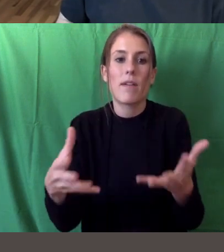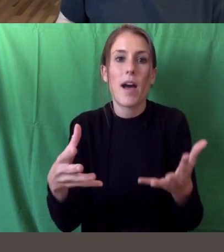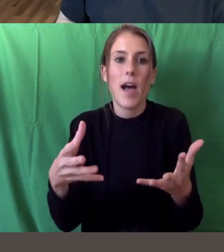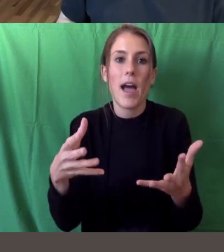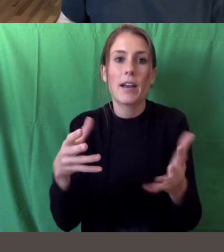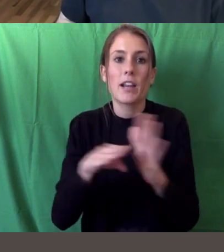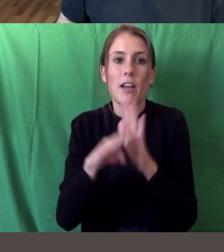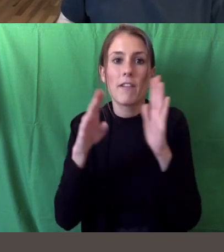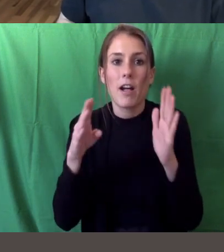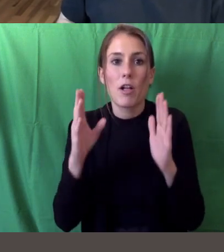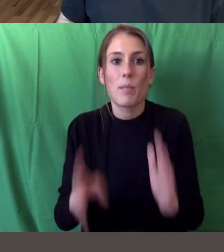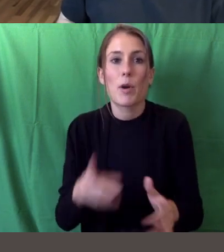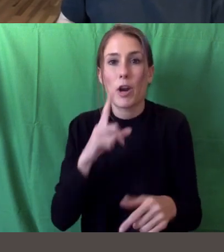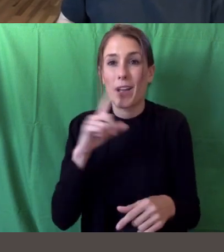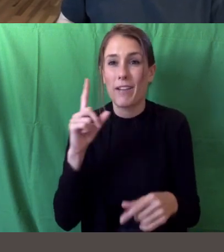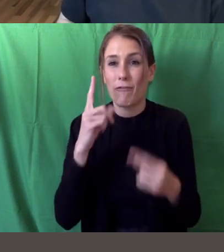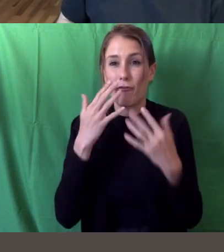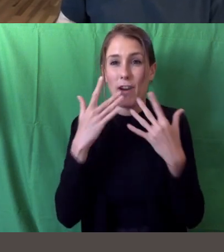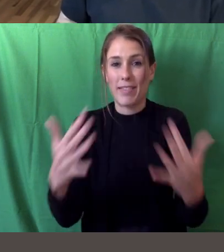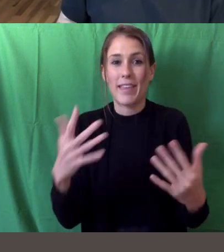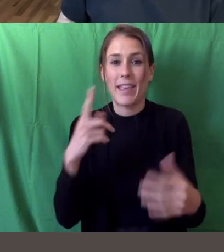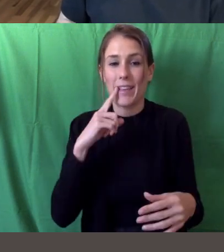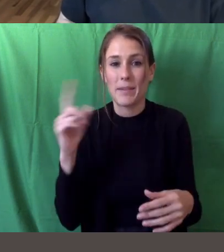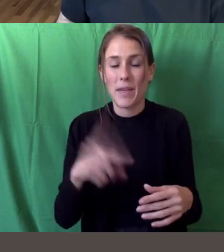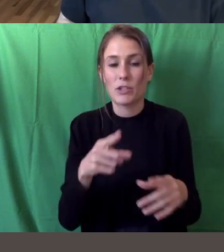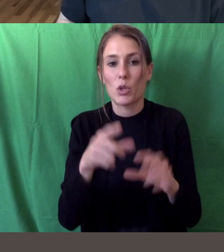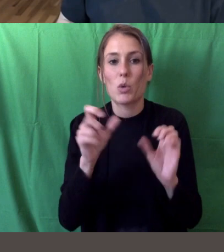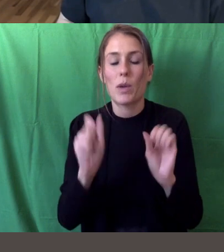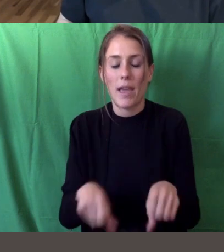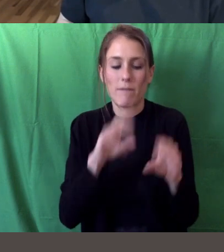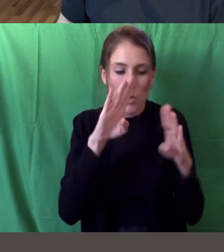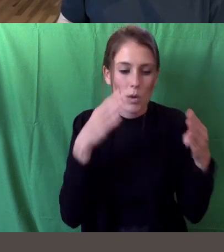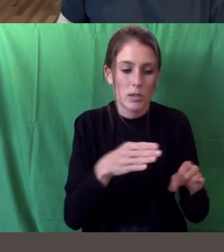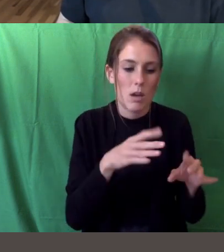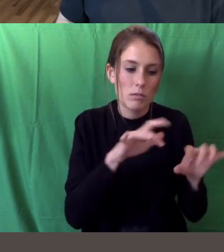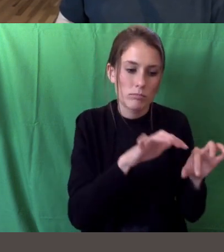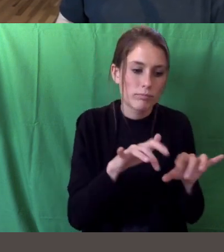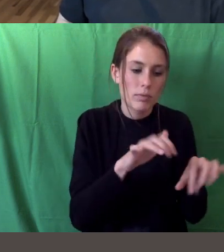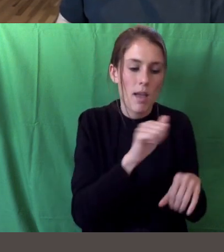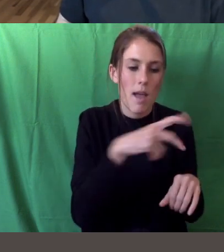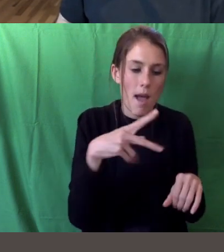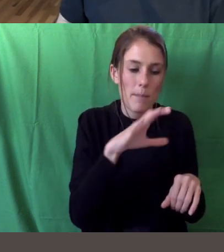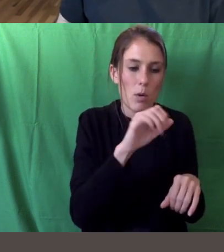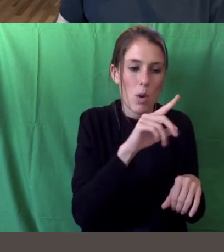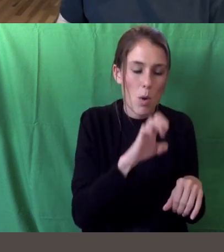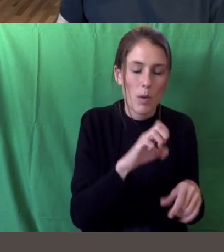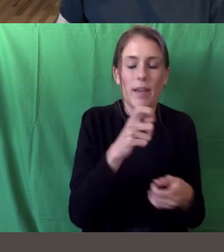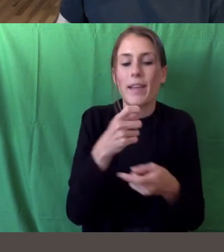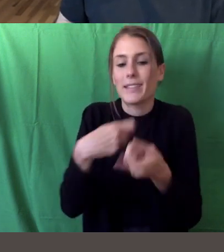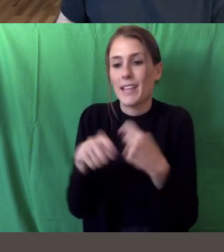that map to key stages in your developer workflow so that you can focus on writing application code instead of focusing on atomic operations